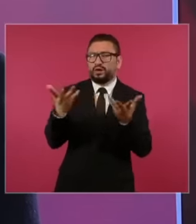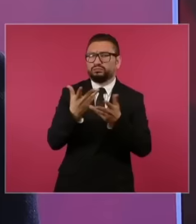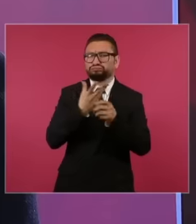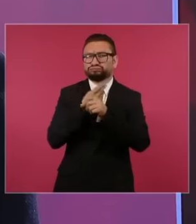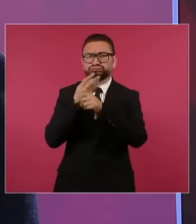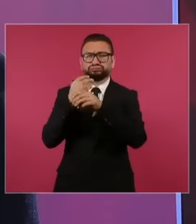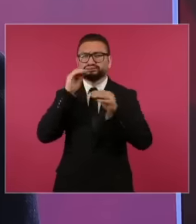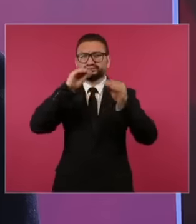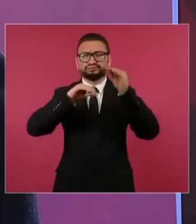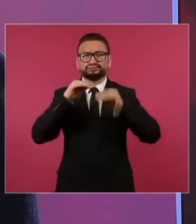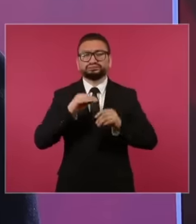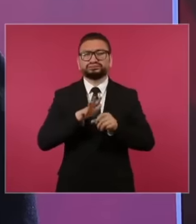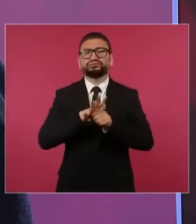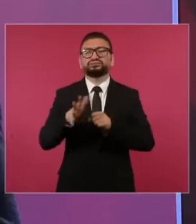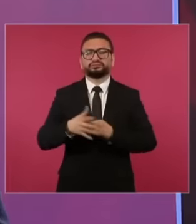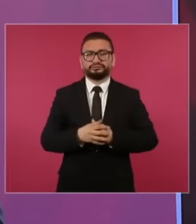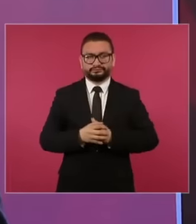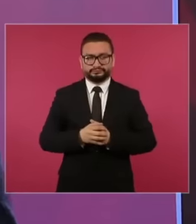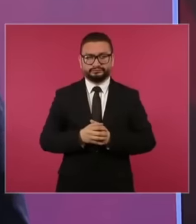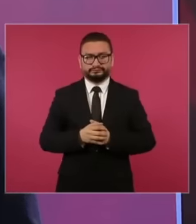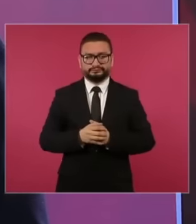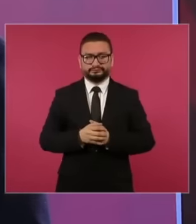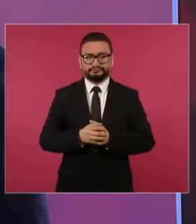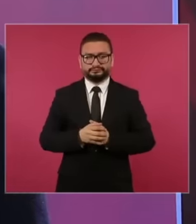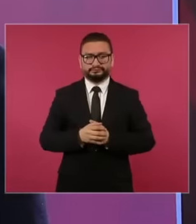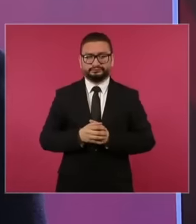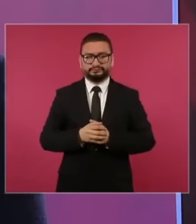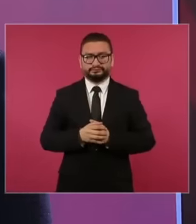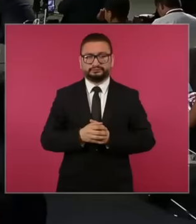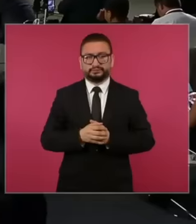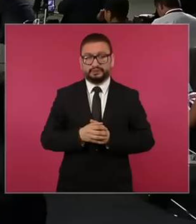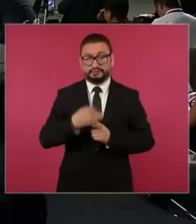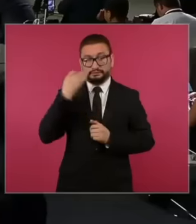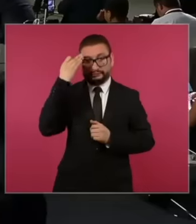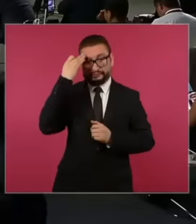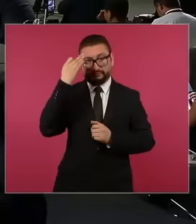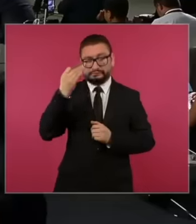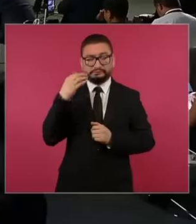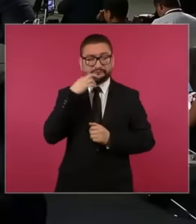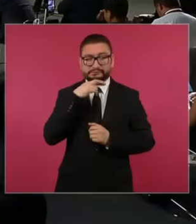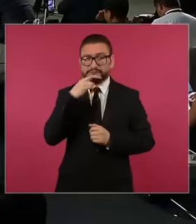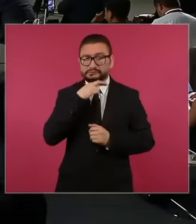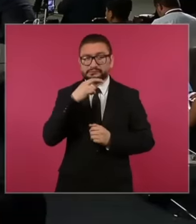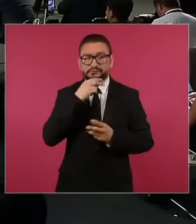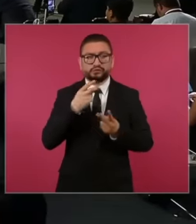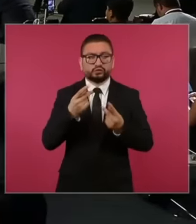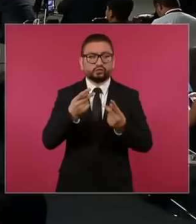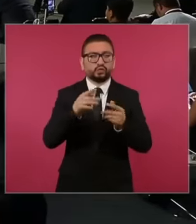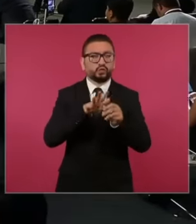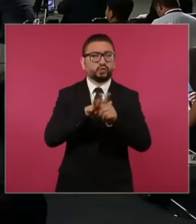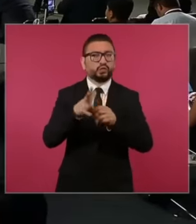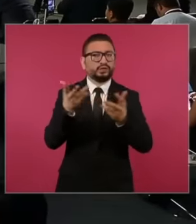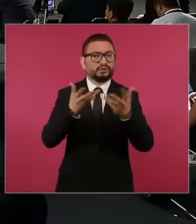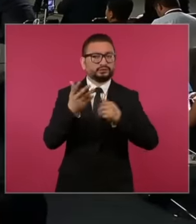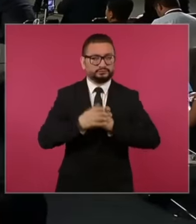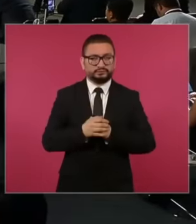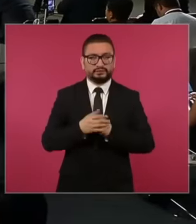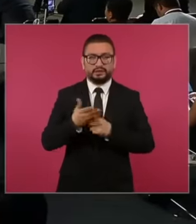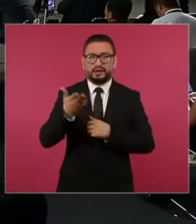out this great deployment and in the shortest possible time was to use the existing infrastructure